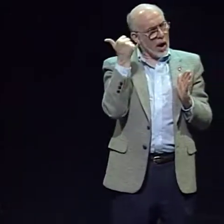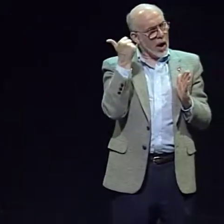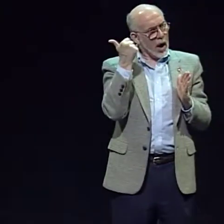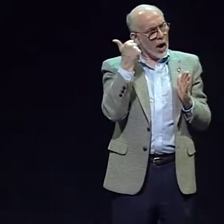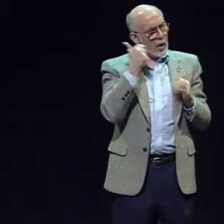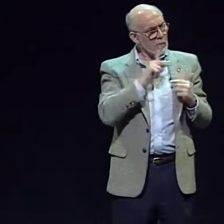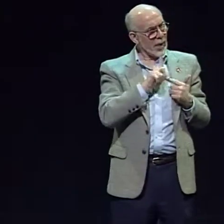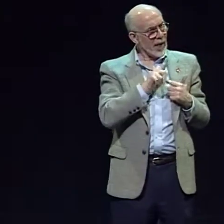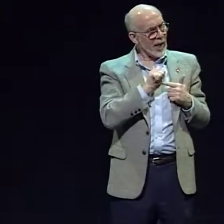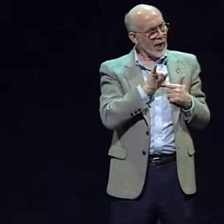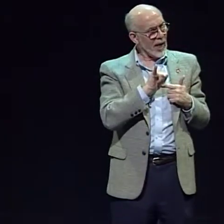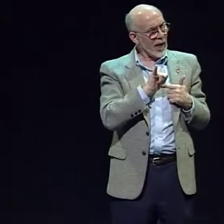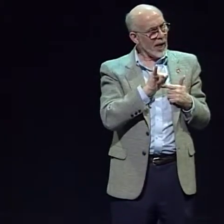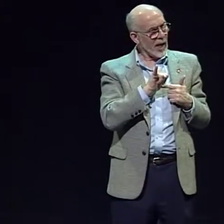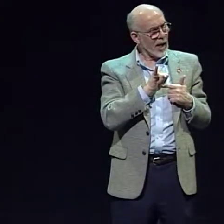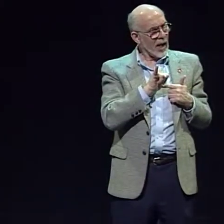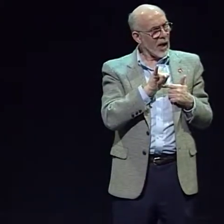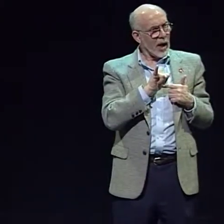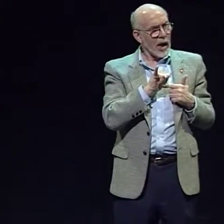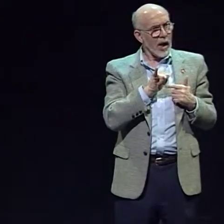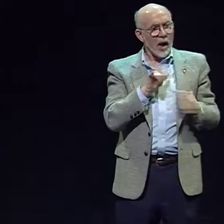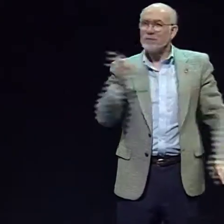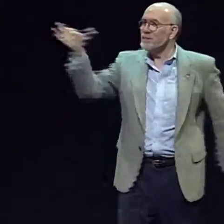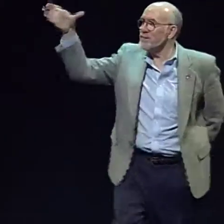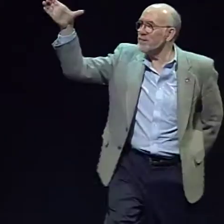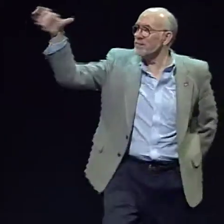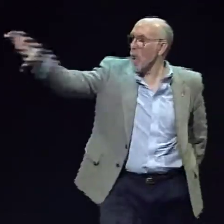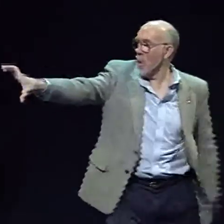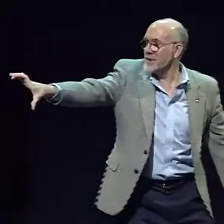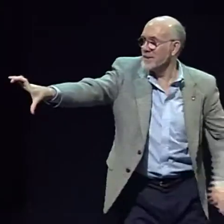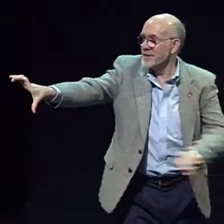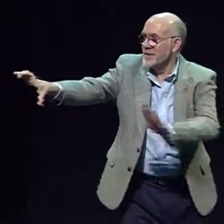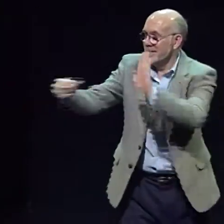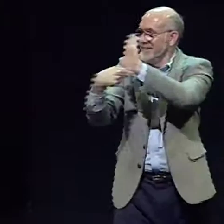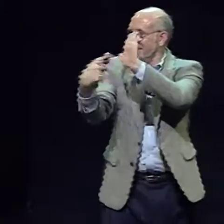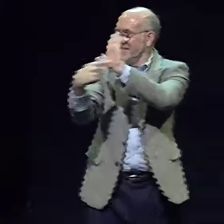HOWEVER, WE FORGET ABOUT THE IDEA OF PLAY.